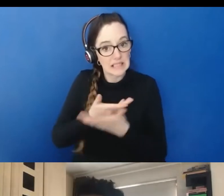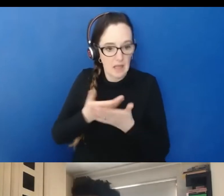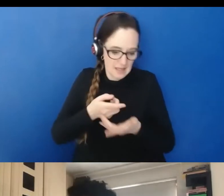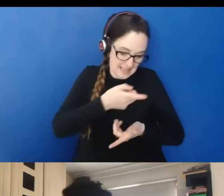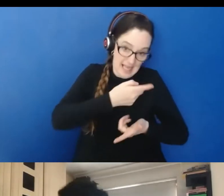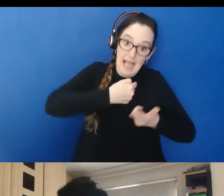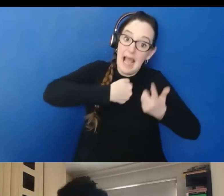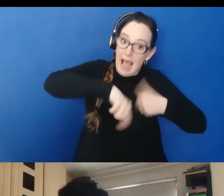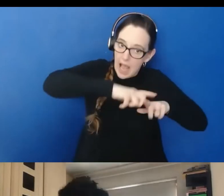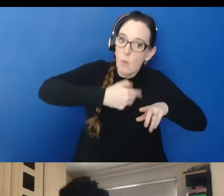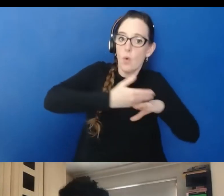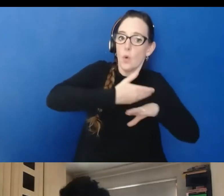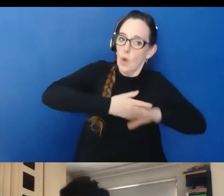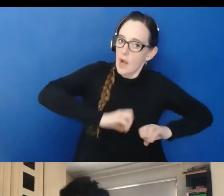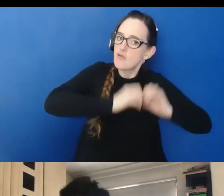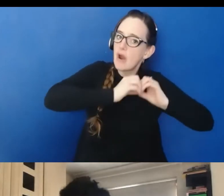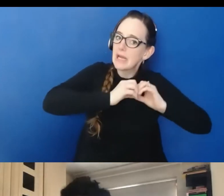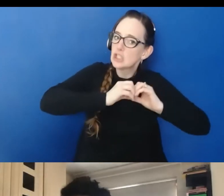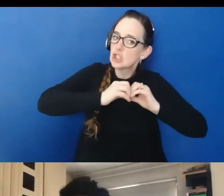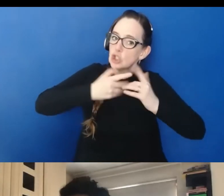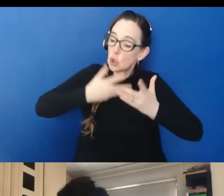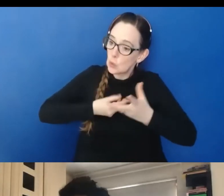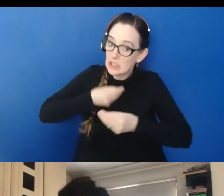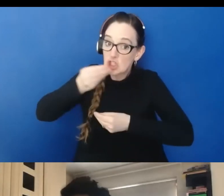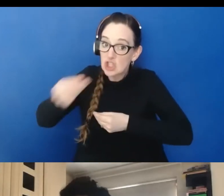aiming to create another community that's also wider.